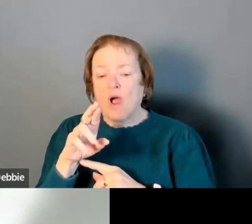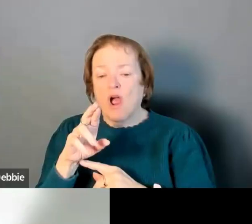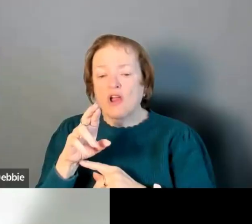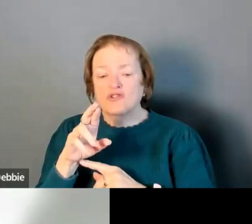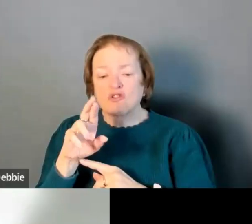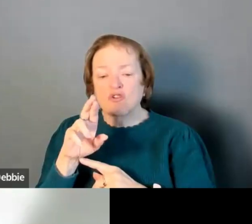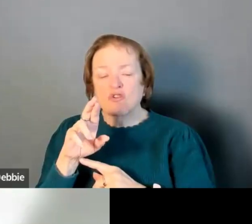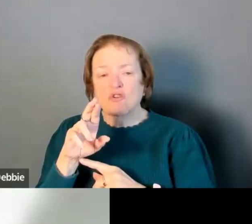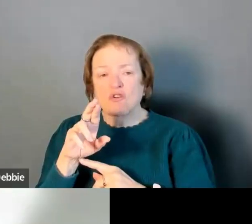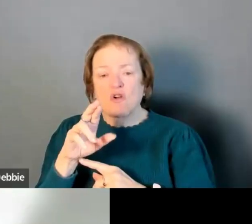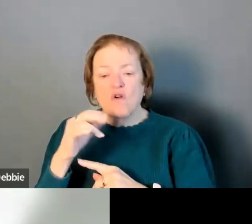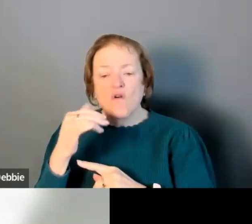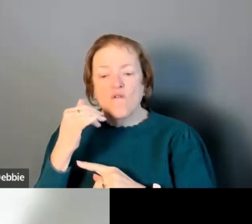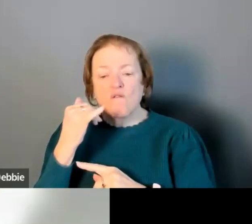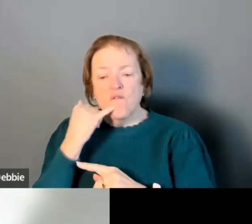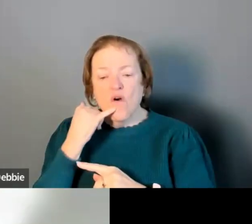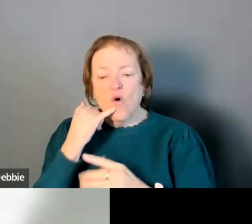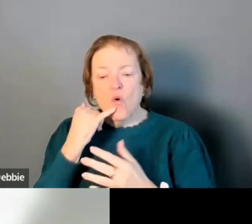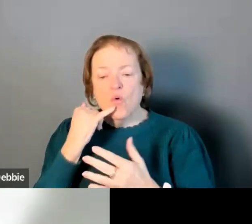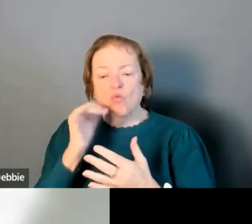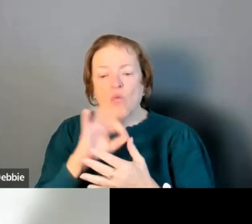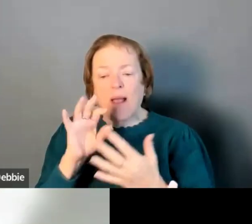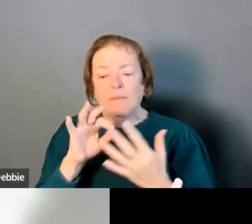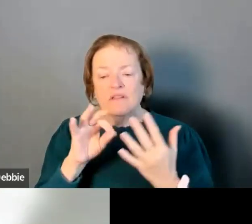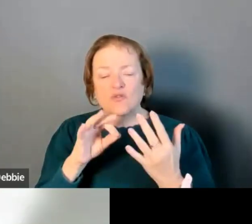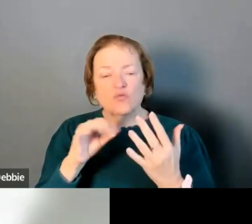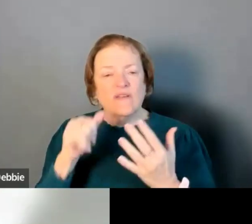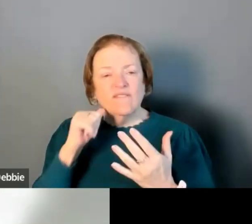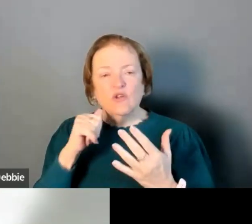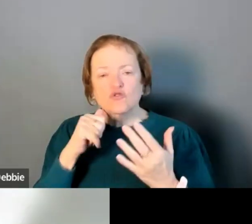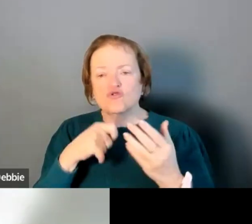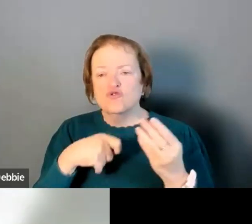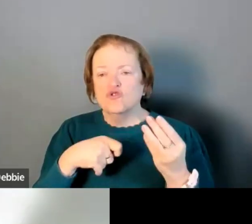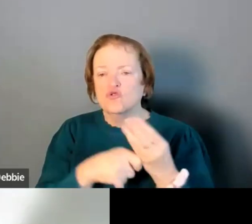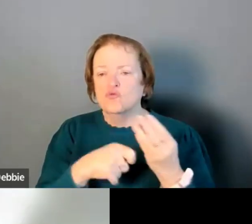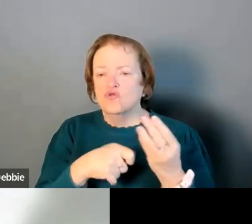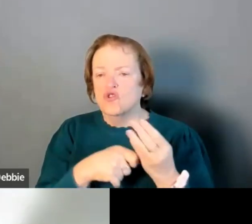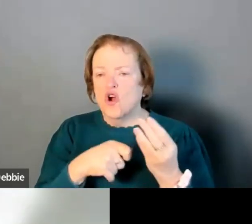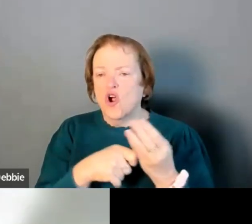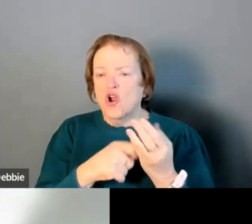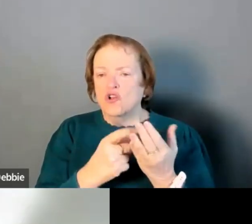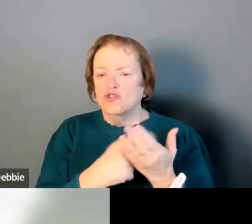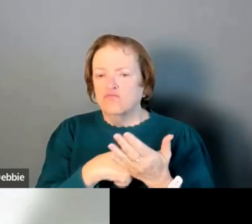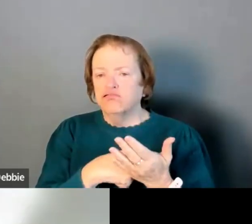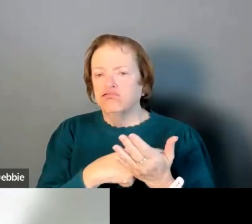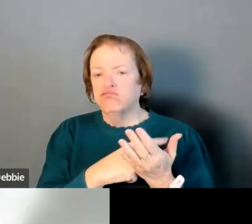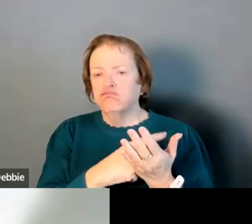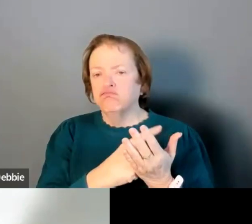4 go out this first quarter, and our educational audiologist has no clue why this is happening.